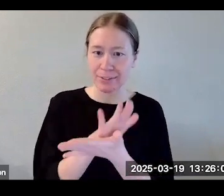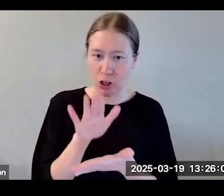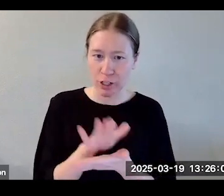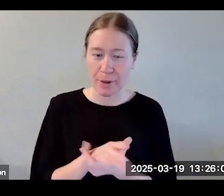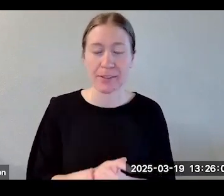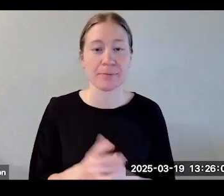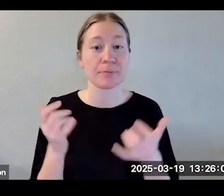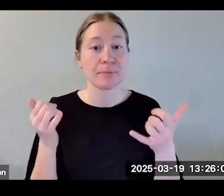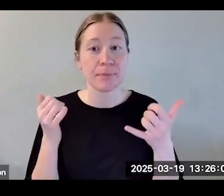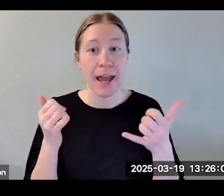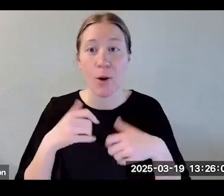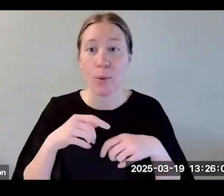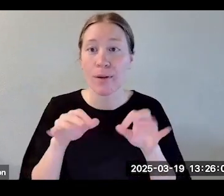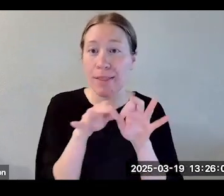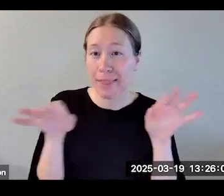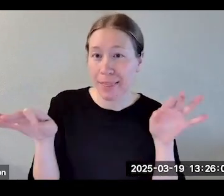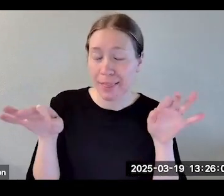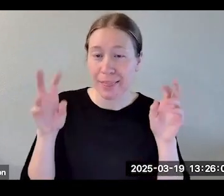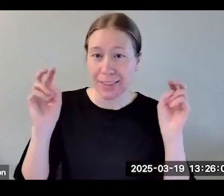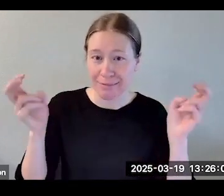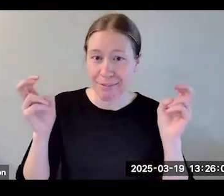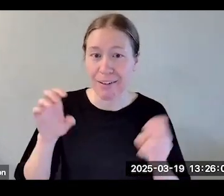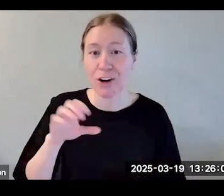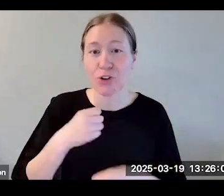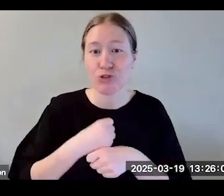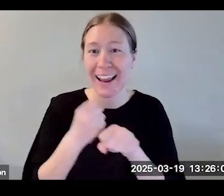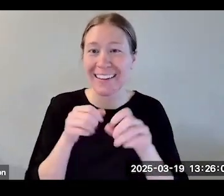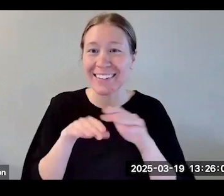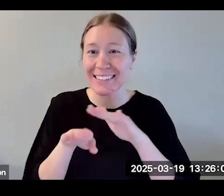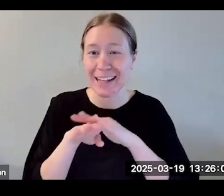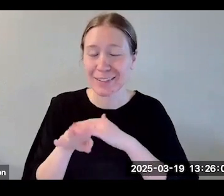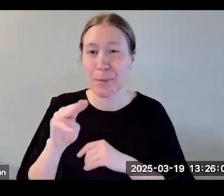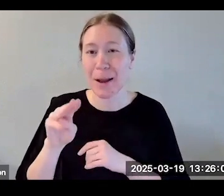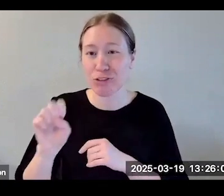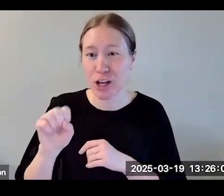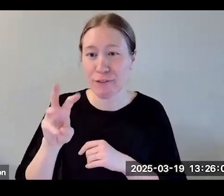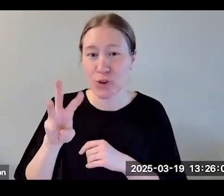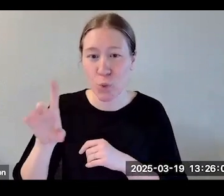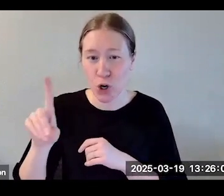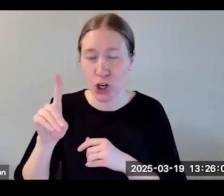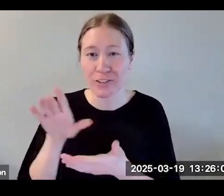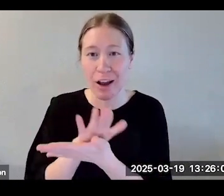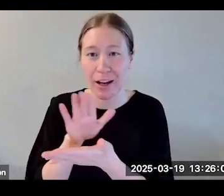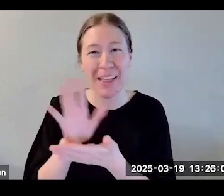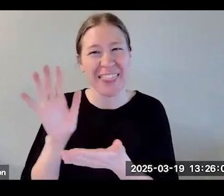Creating accessible Microsoft Word documents. This is actually acting as a heading